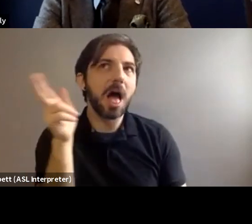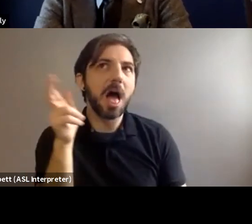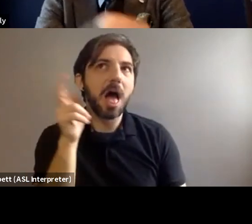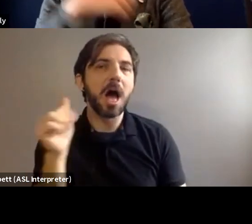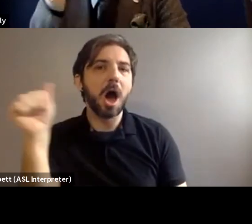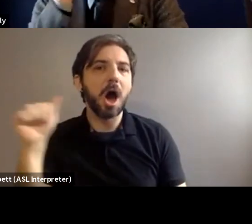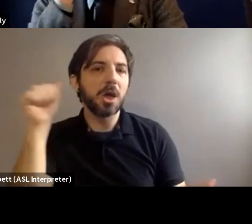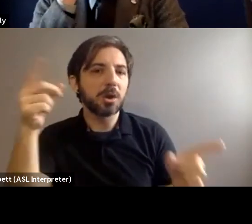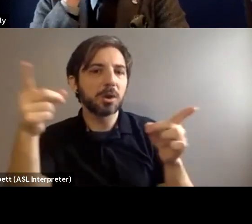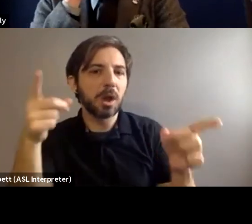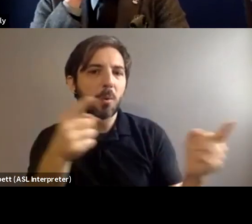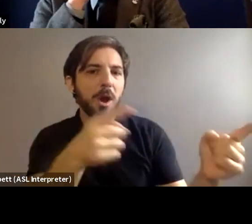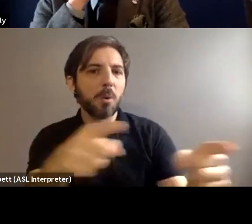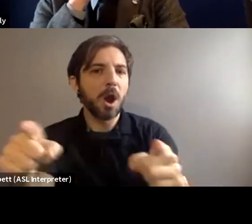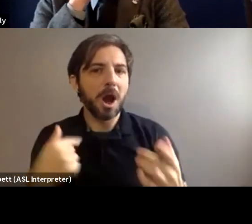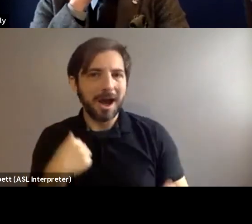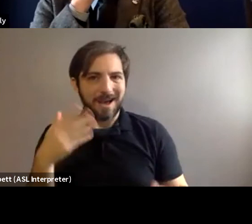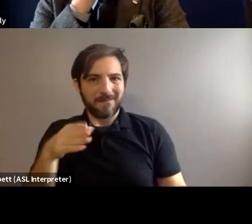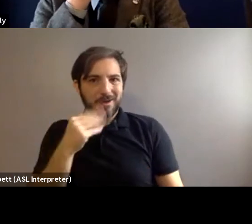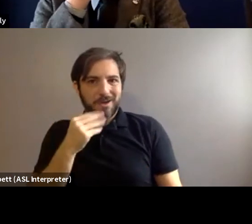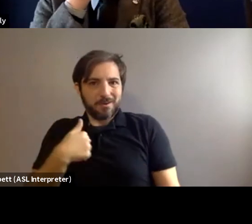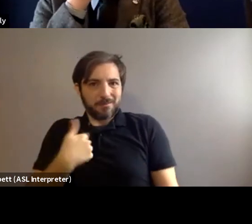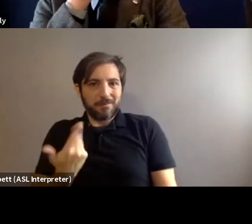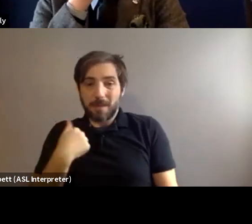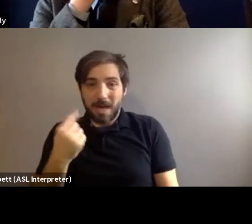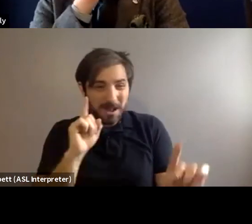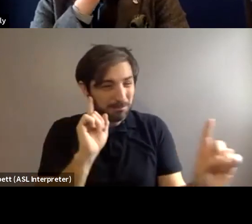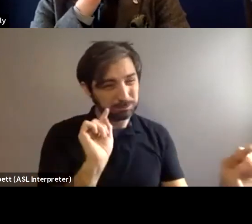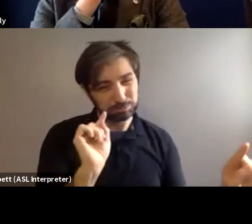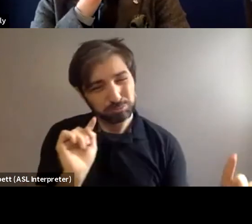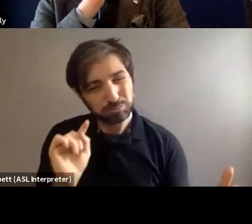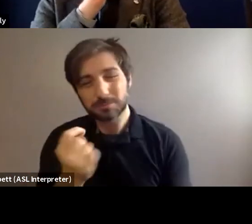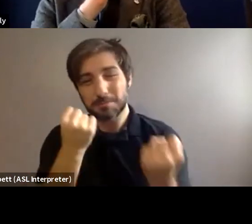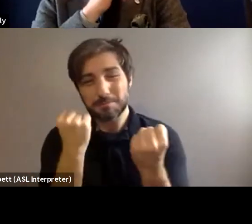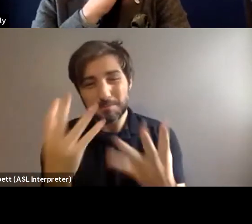gets it because i can tell you i go to lots of trainings and every time there's you know